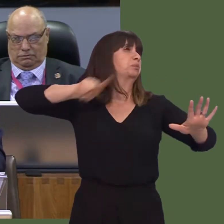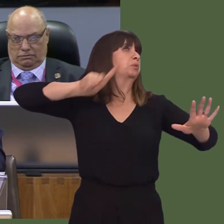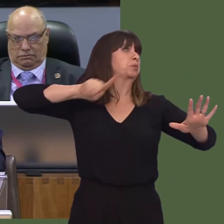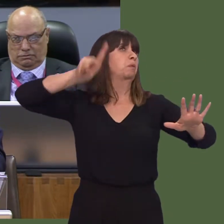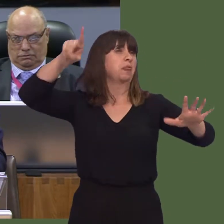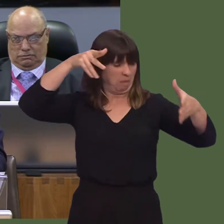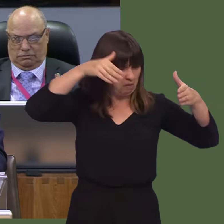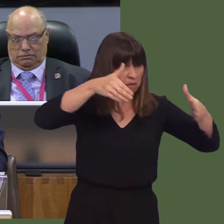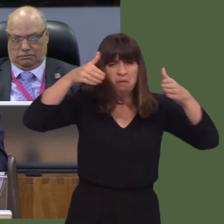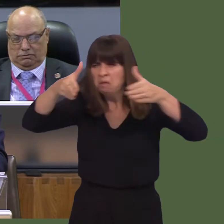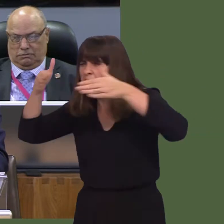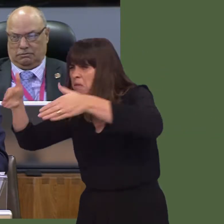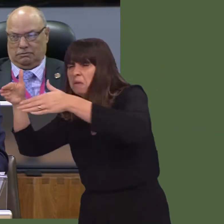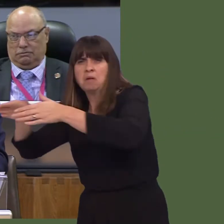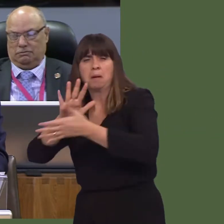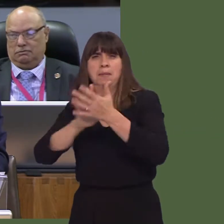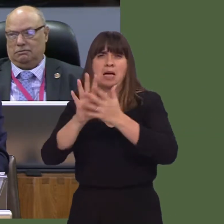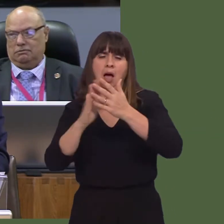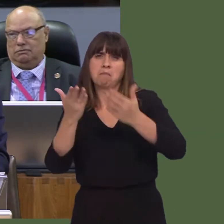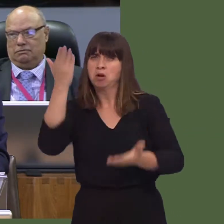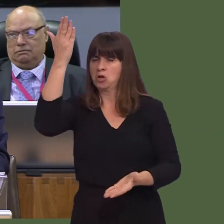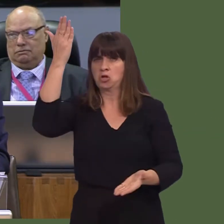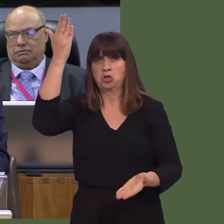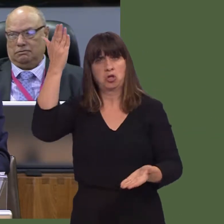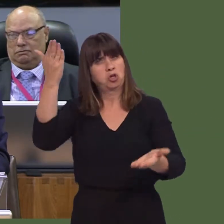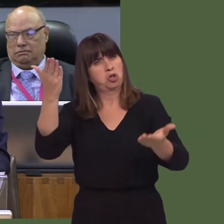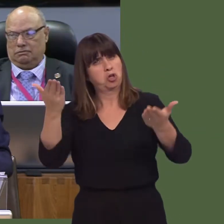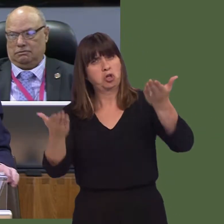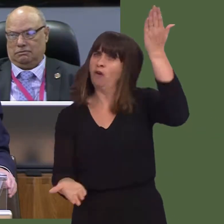in regional inequality and a stagnant Welsh economy.